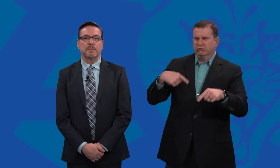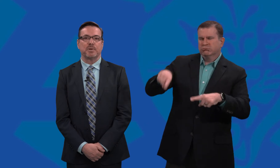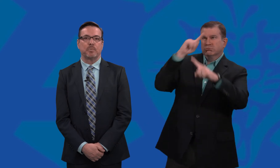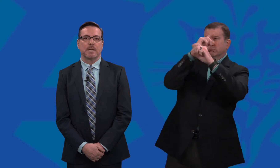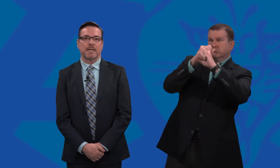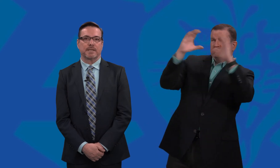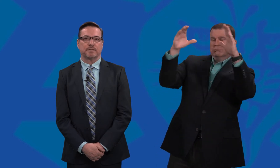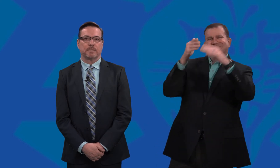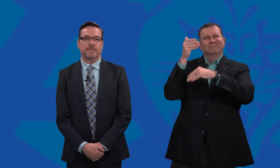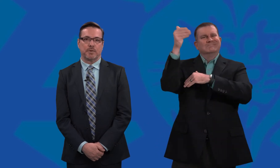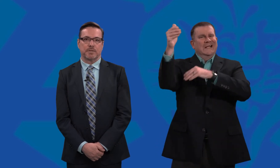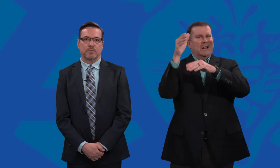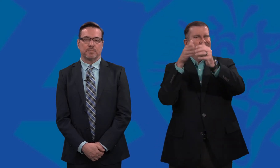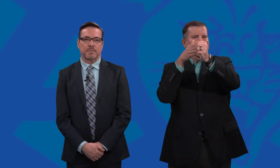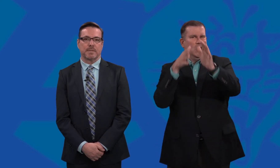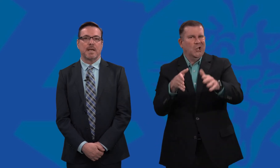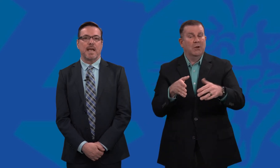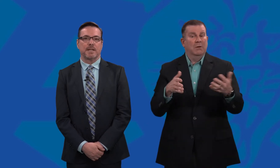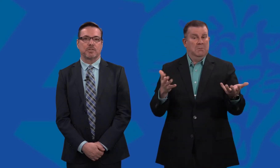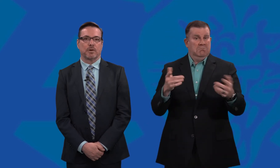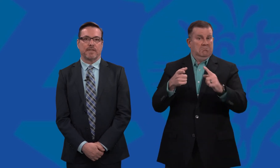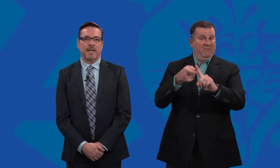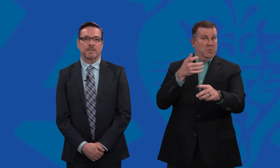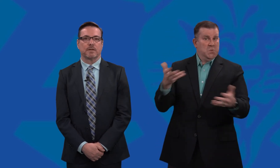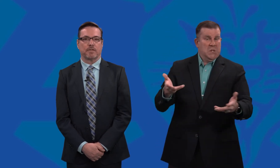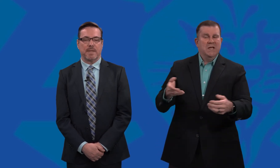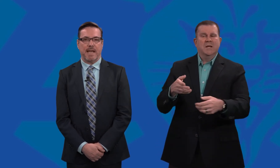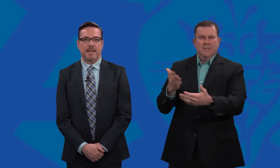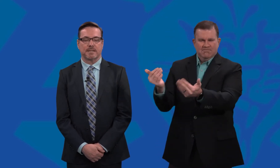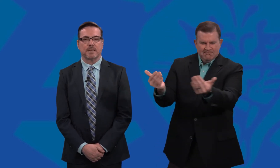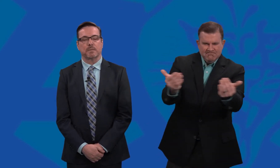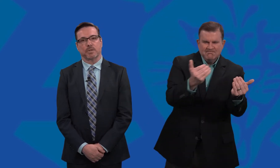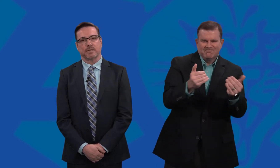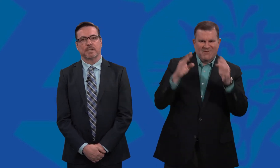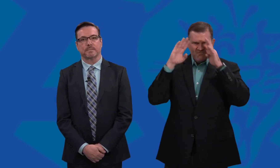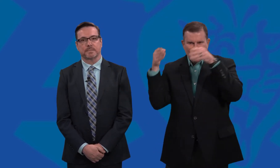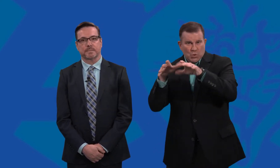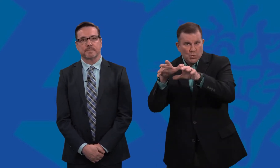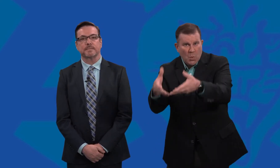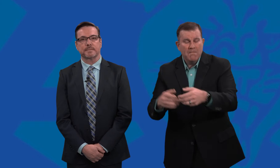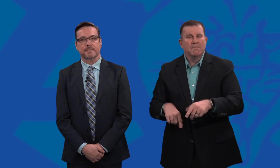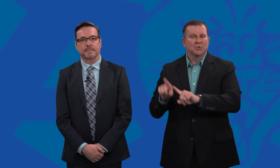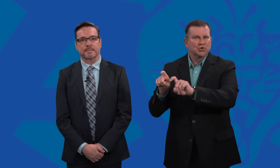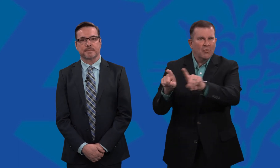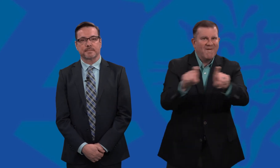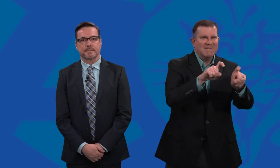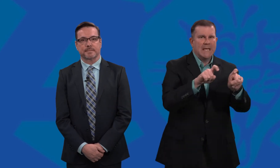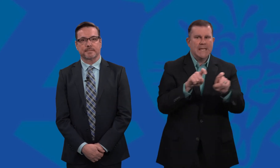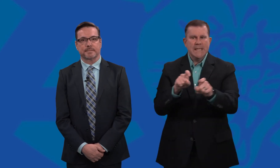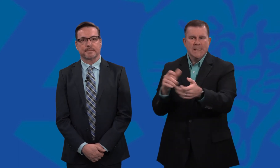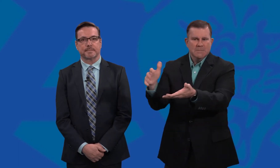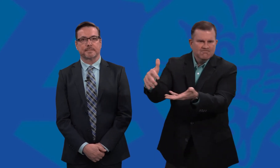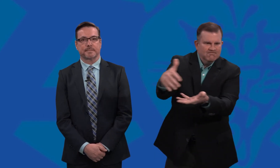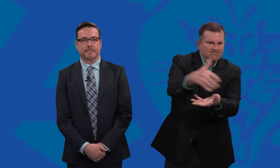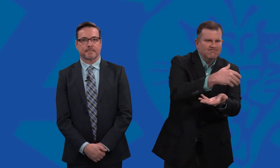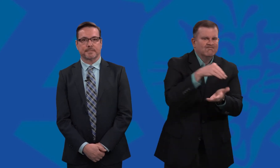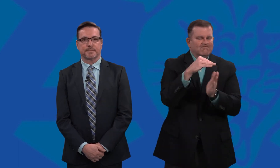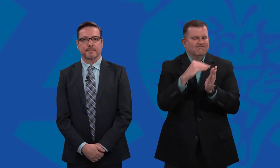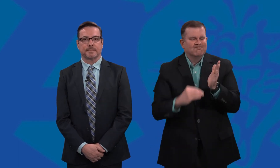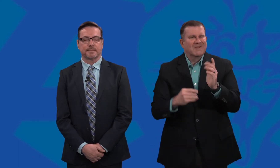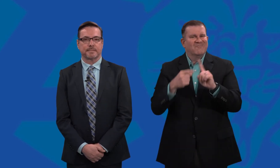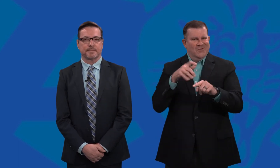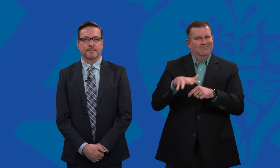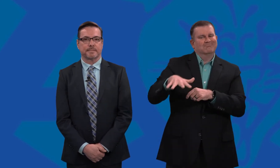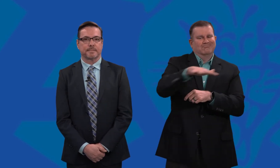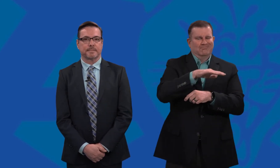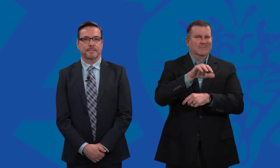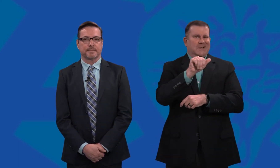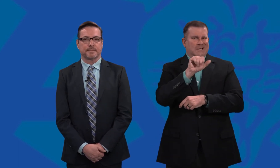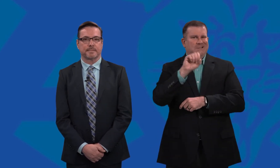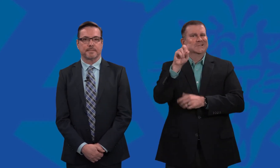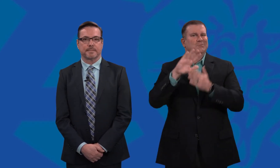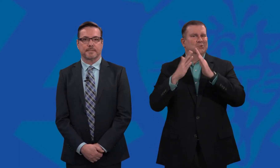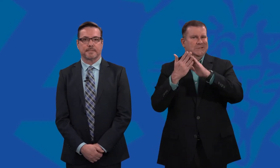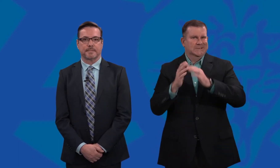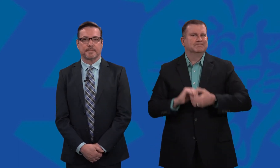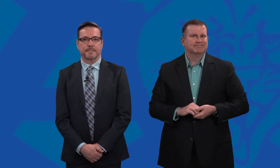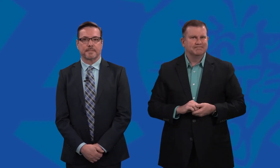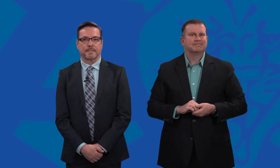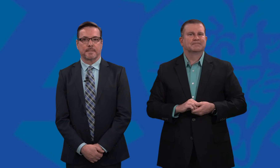we collected from focus groups and surveys from the AASD community.